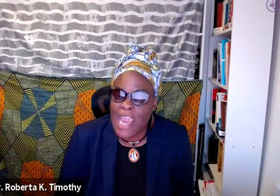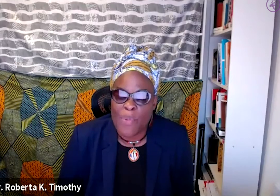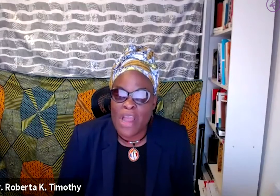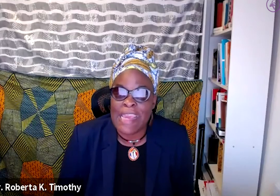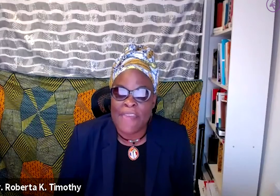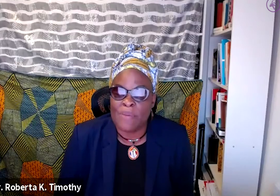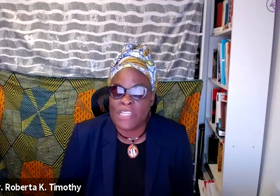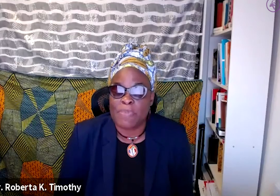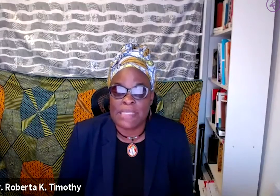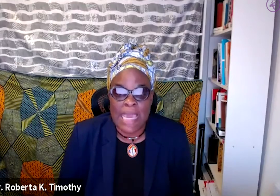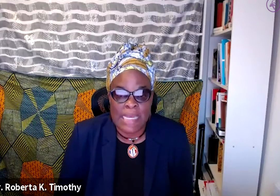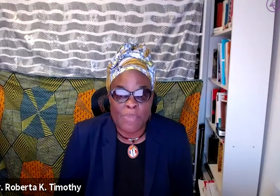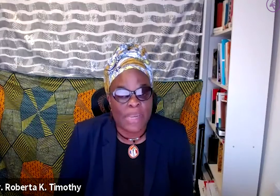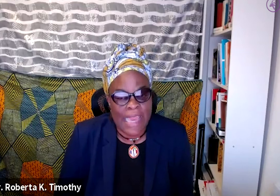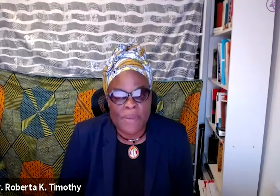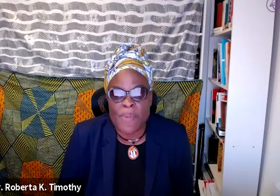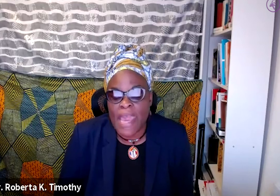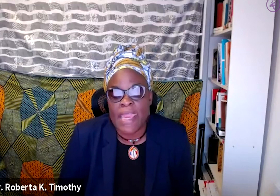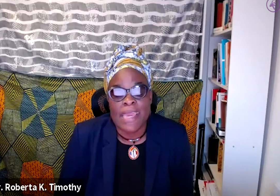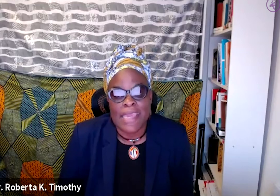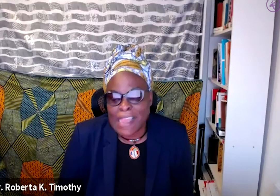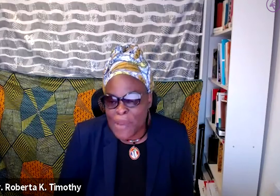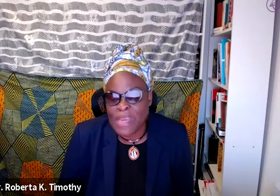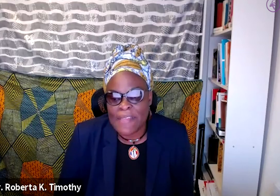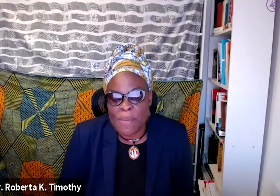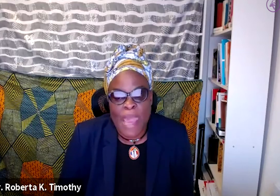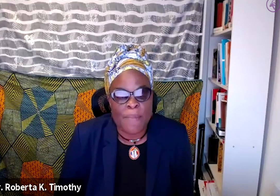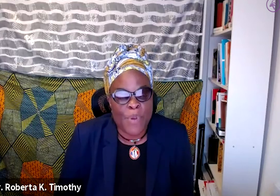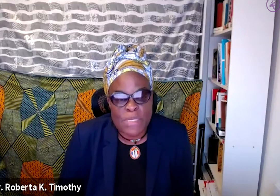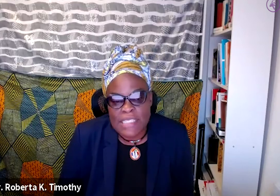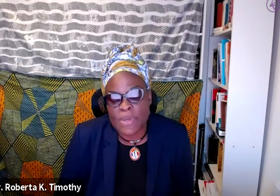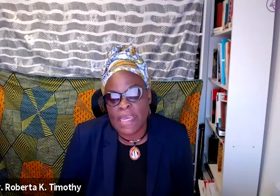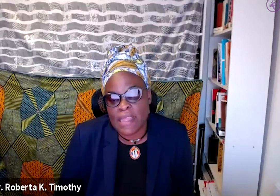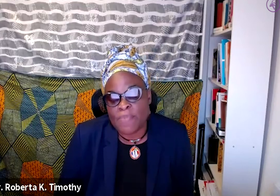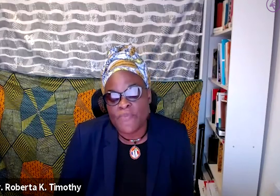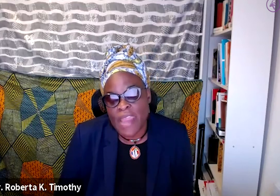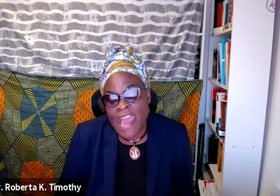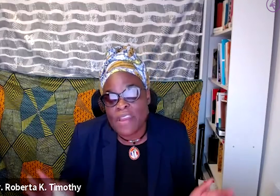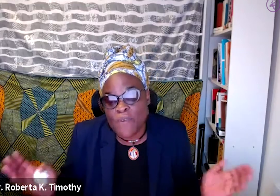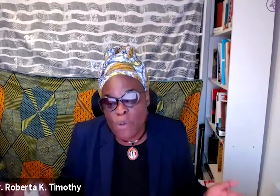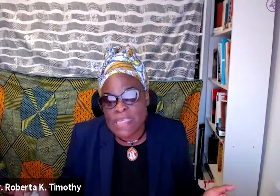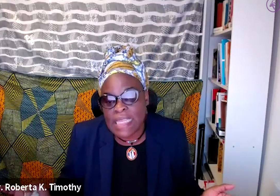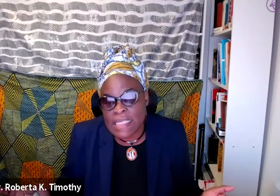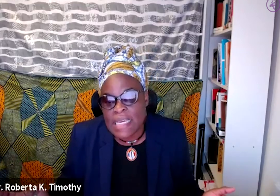and we're not going to get them just by standing, we're going to get them by yelling, we're going to get them by protesting, we're getting them by having forums like this